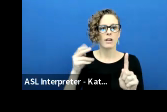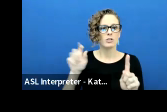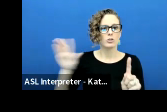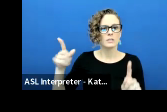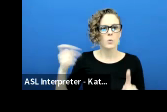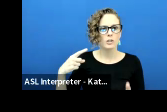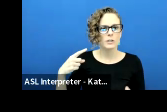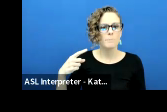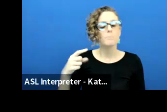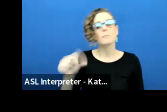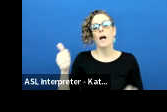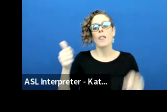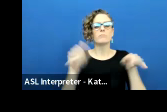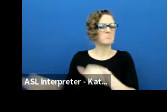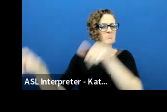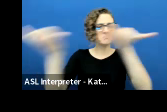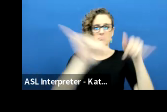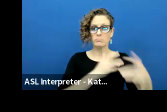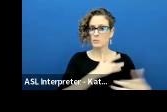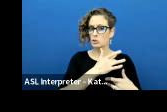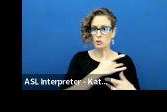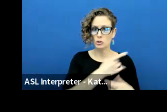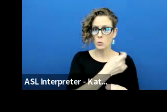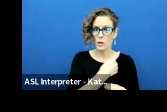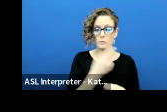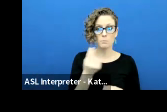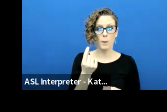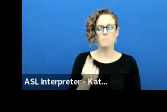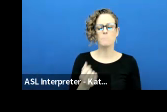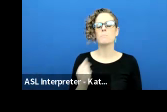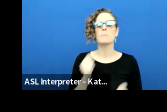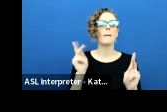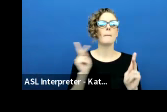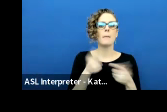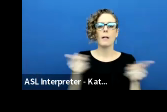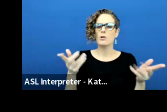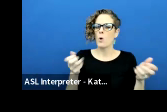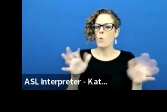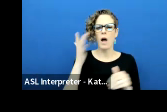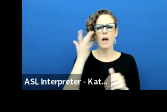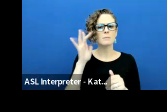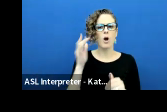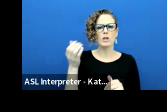another common question or concern is we get is people not wanting their smart devices to spy or